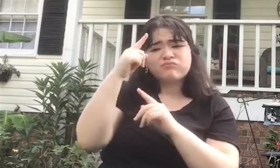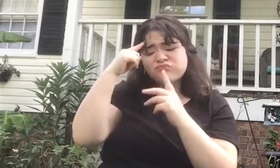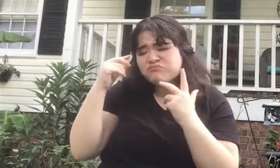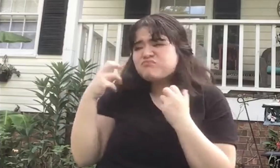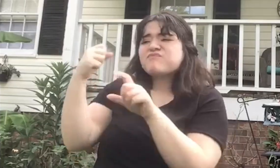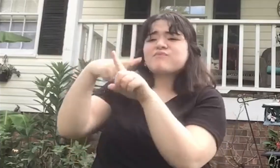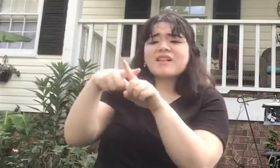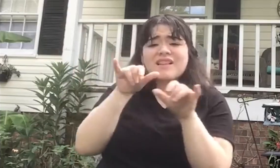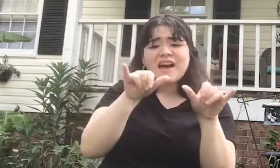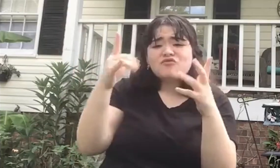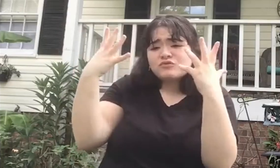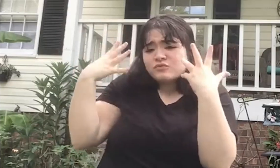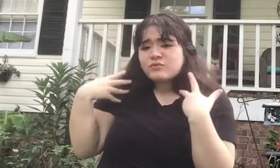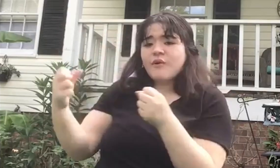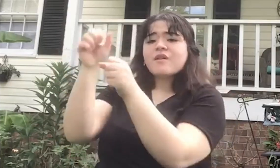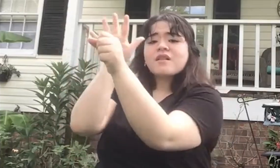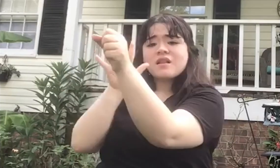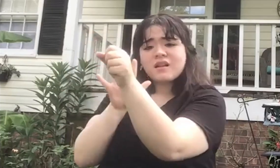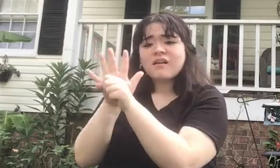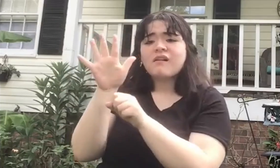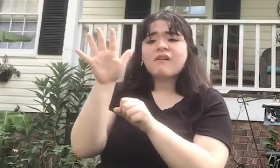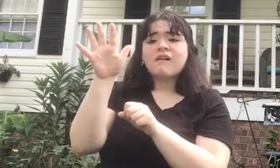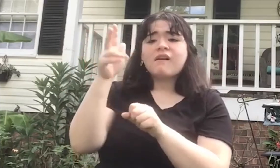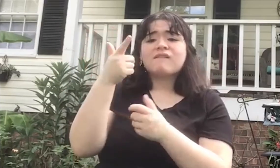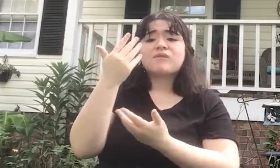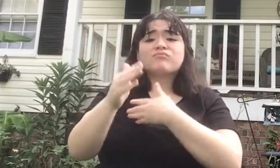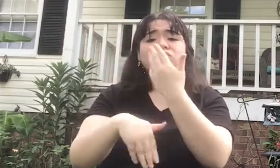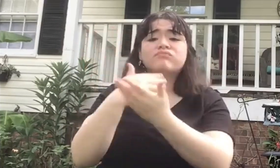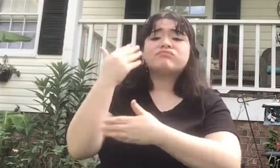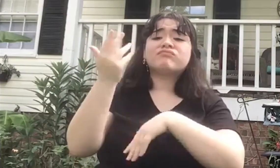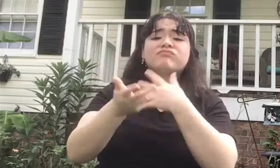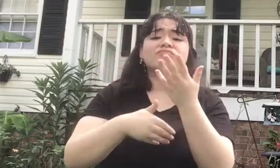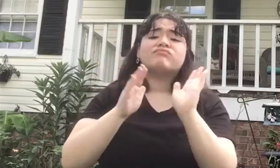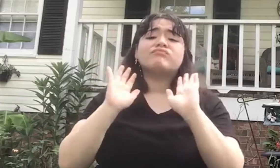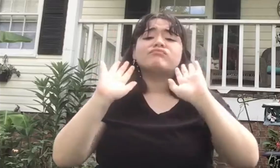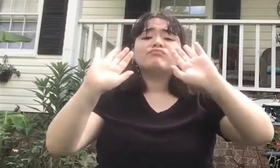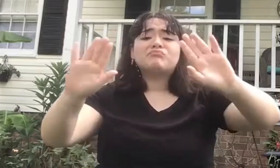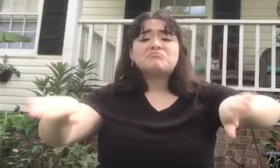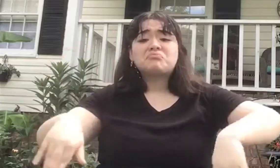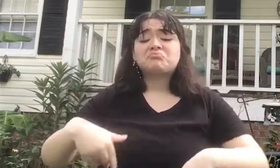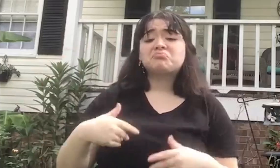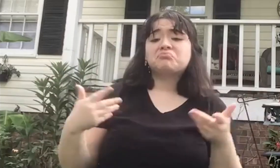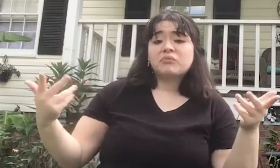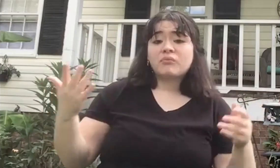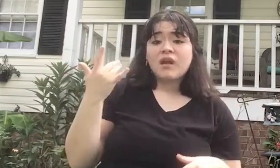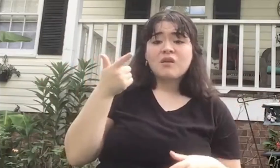You've run the race, you've finished strong, even though it may not seem.